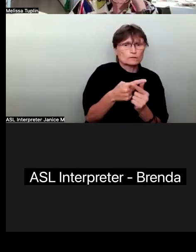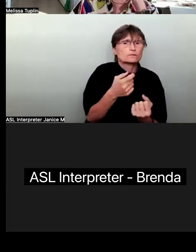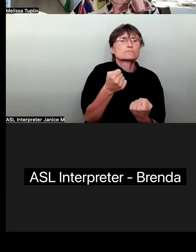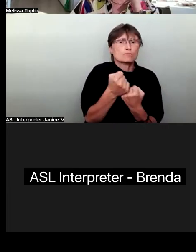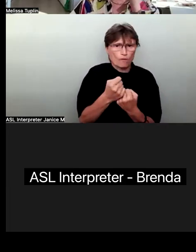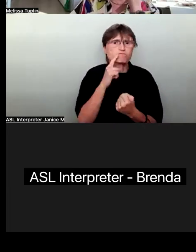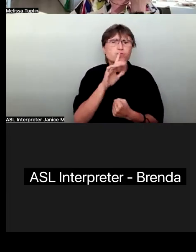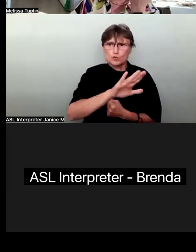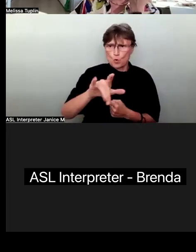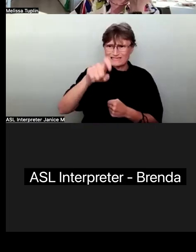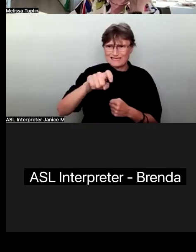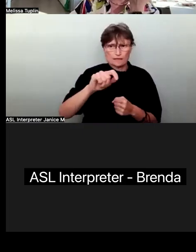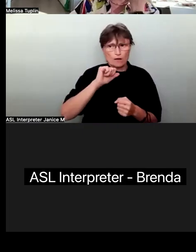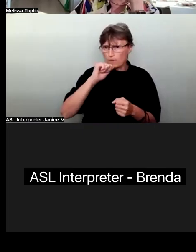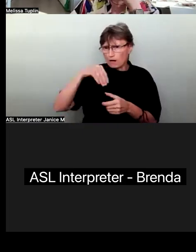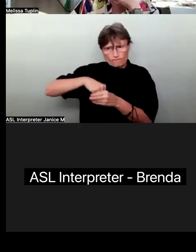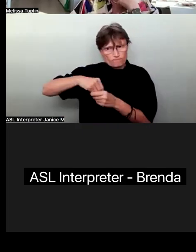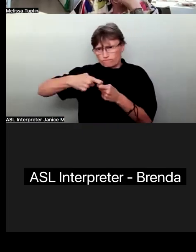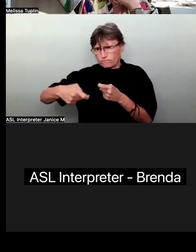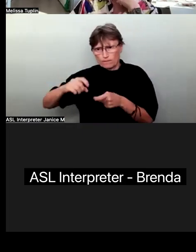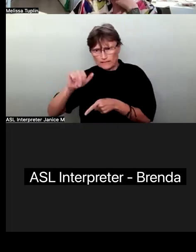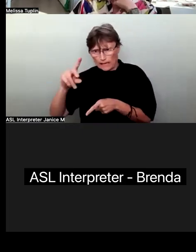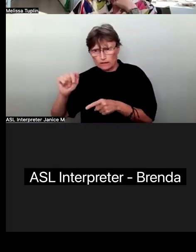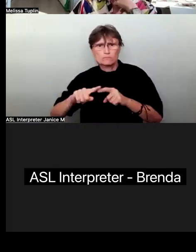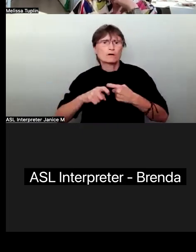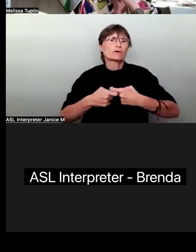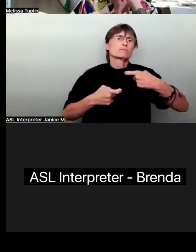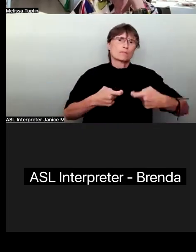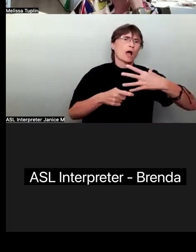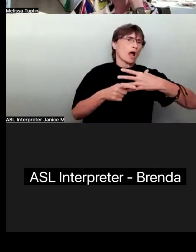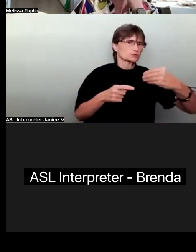So this could include support for any part of the granting process, whether that be